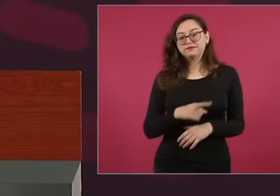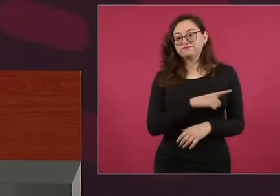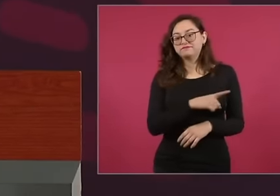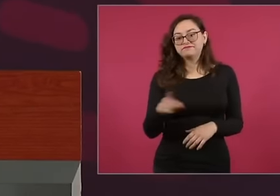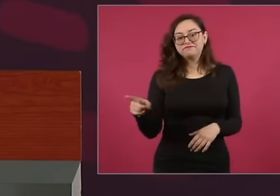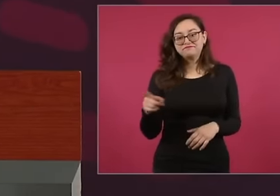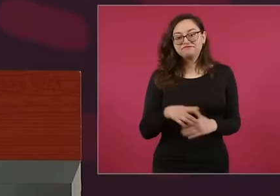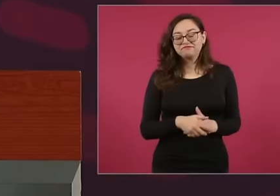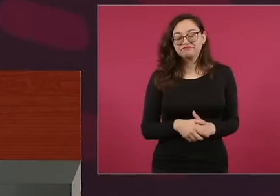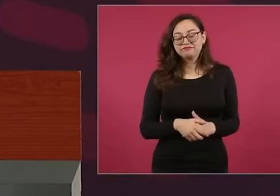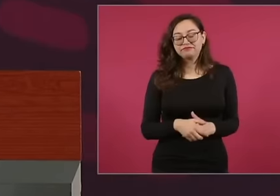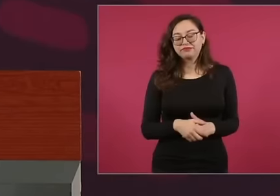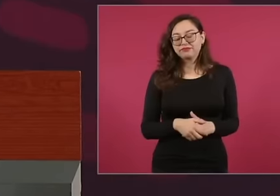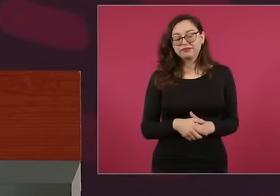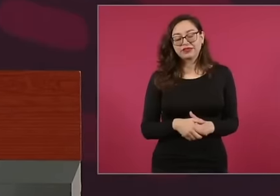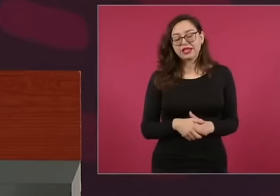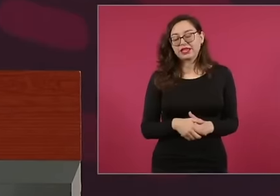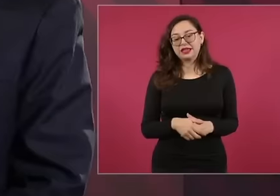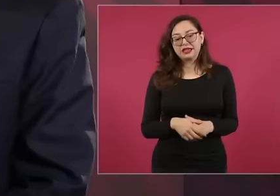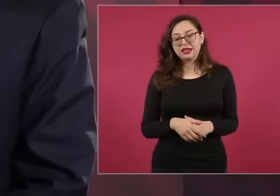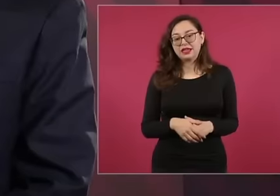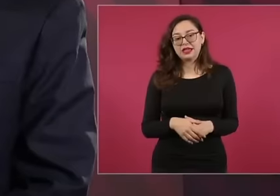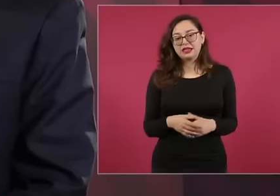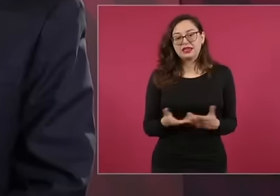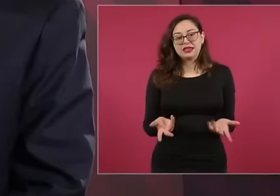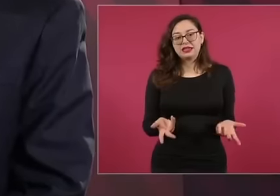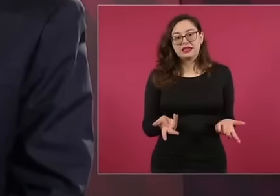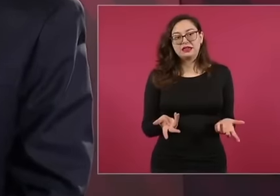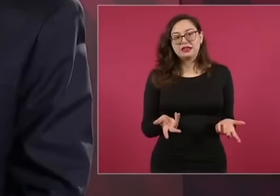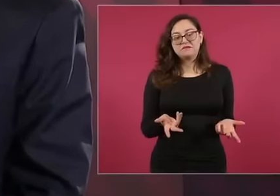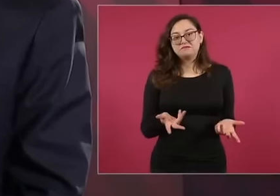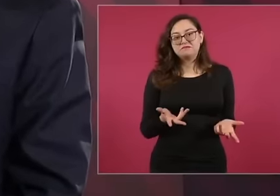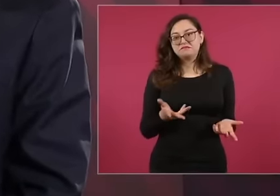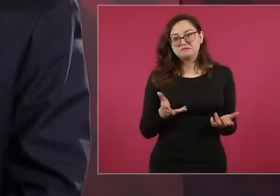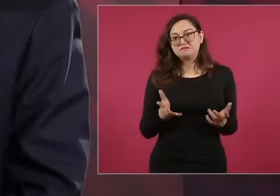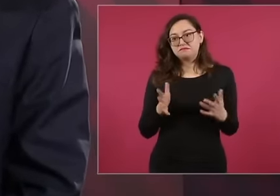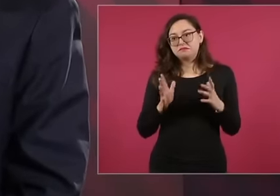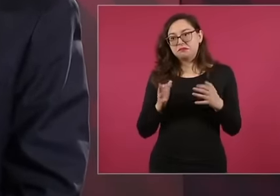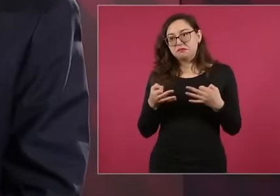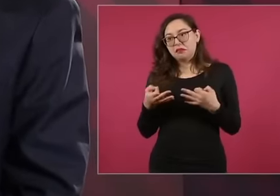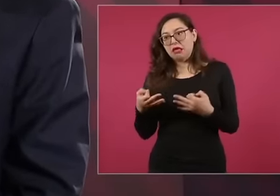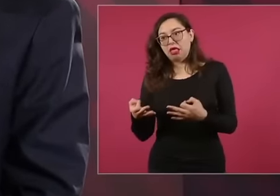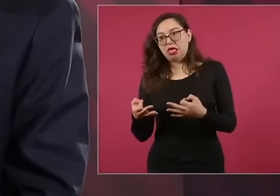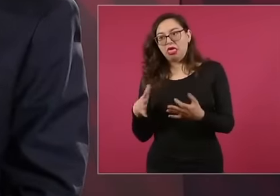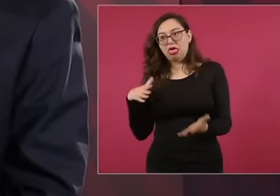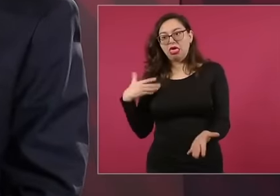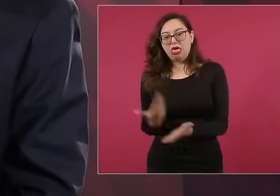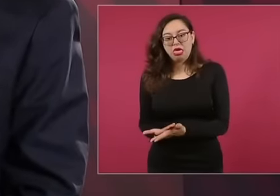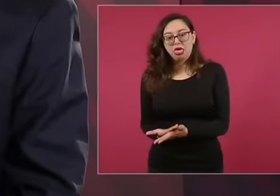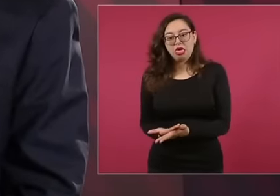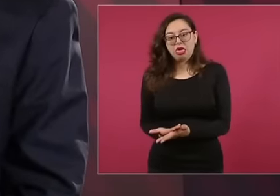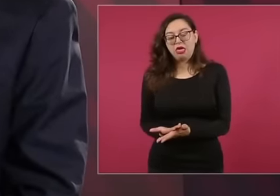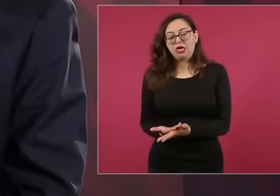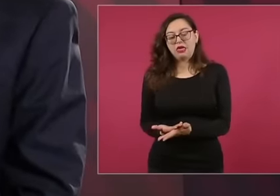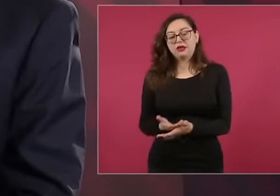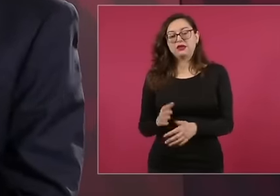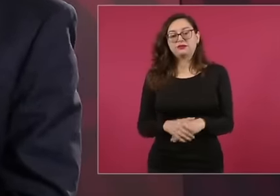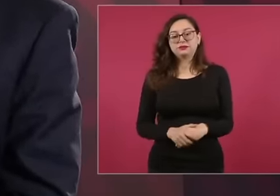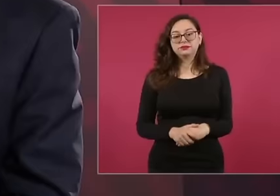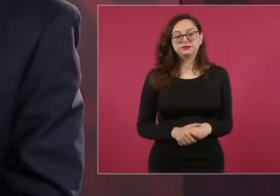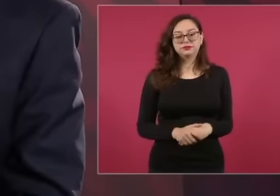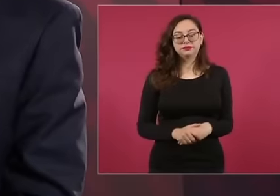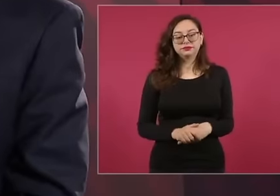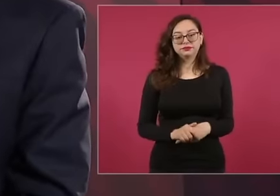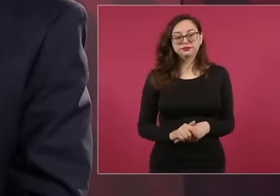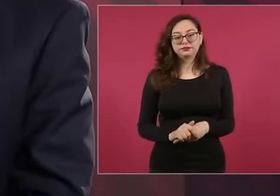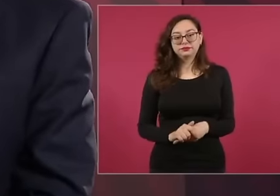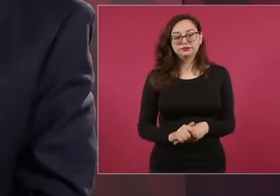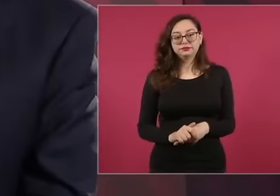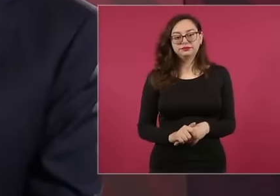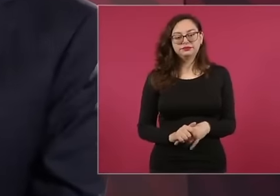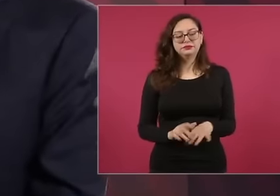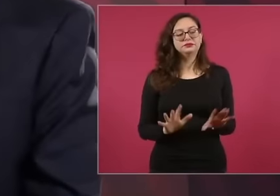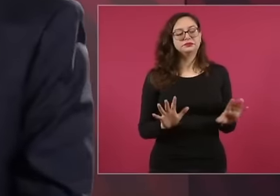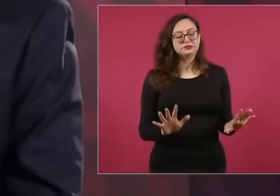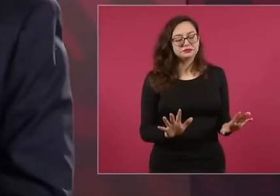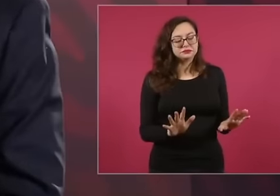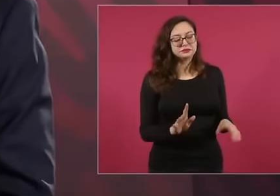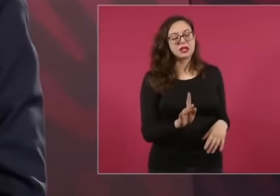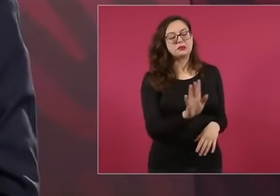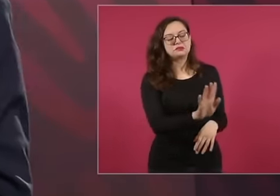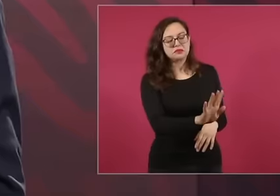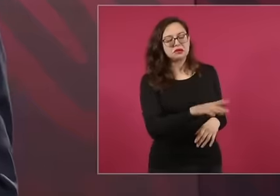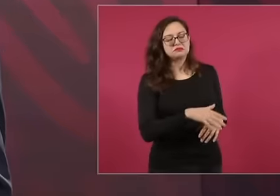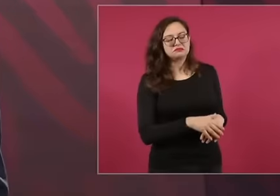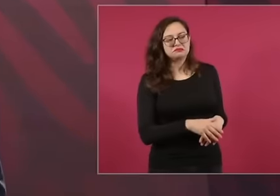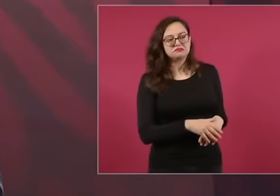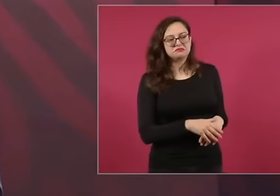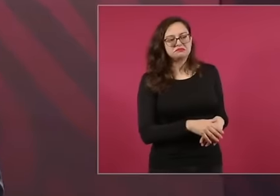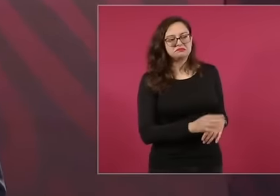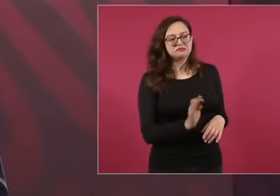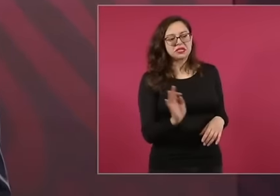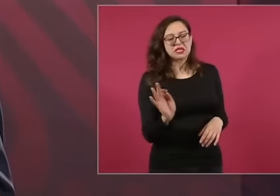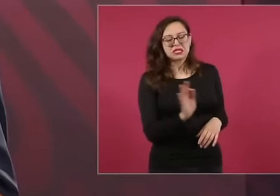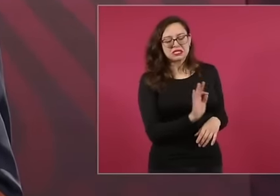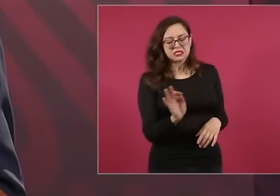presidency, the transformation movement was not going to have a qualified majority,